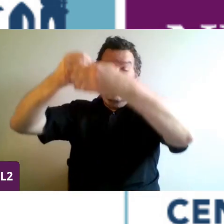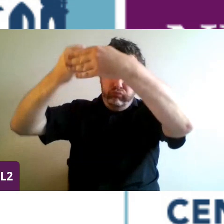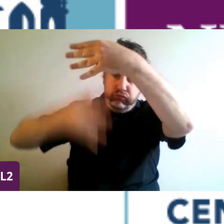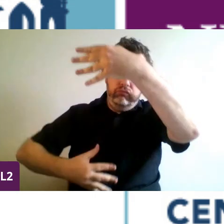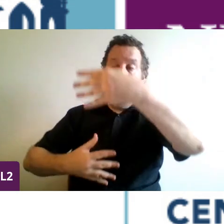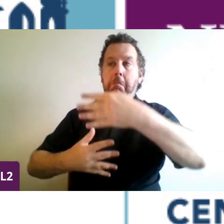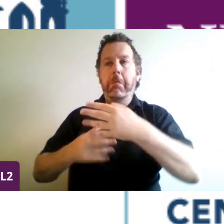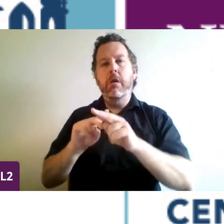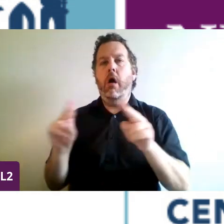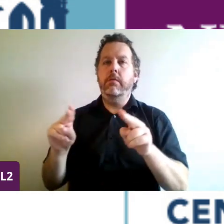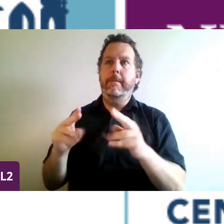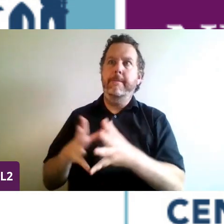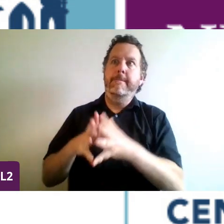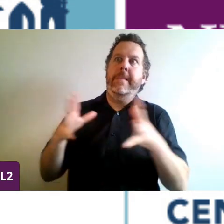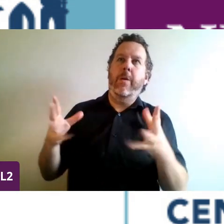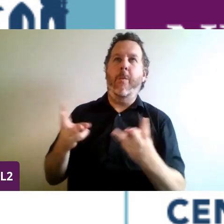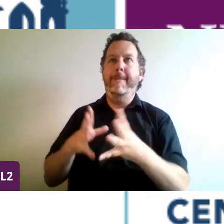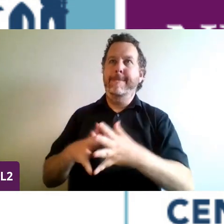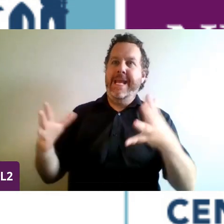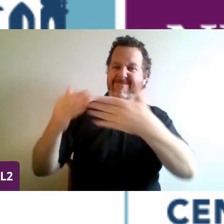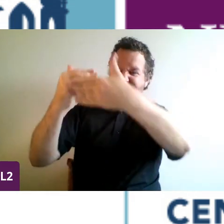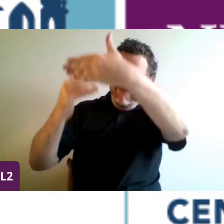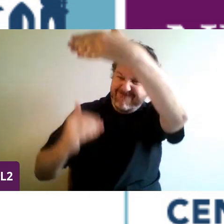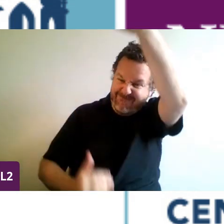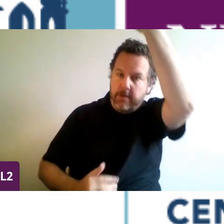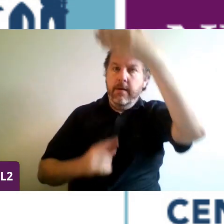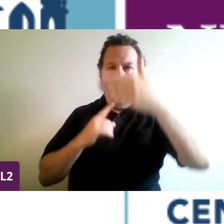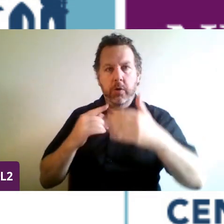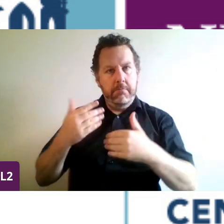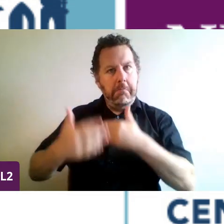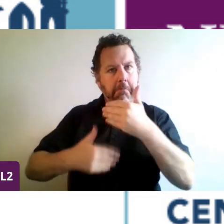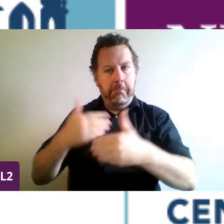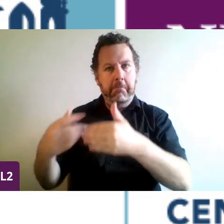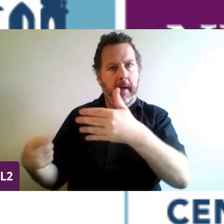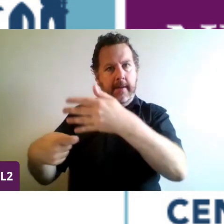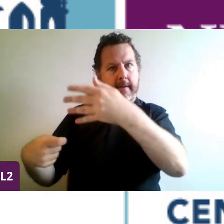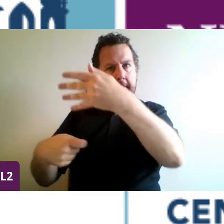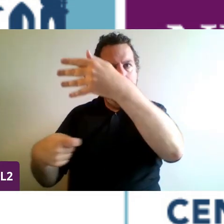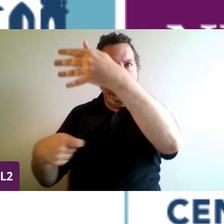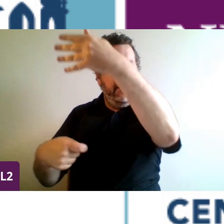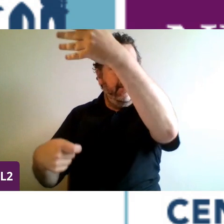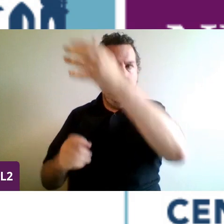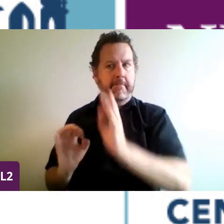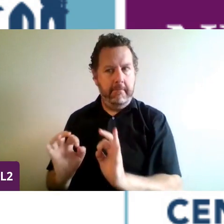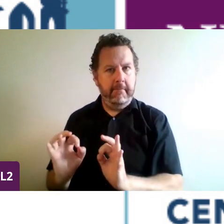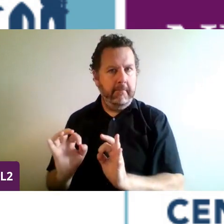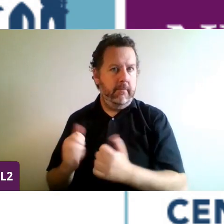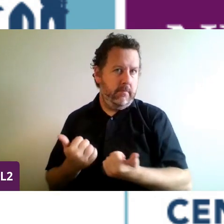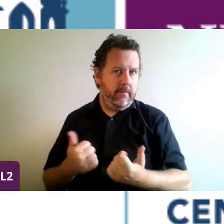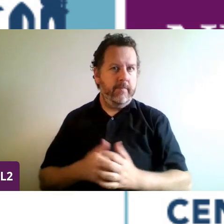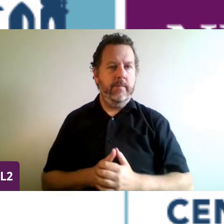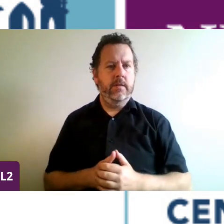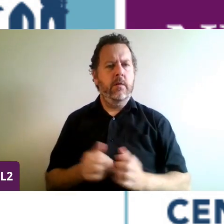So, this for me is a really great example of moving away from